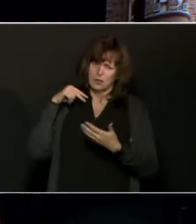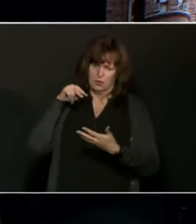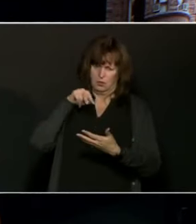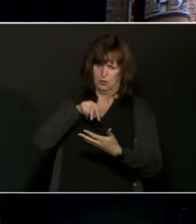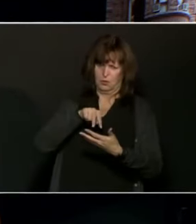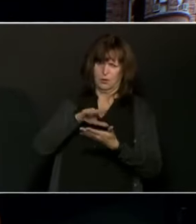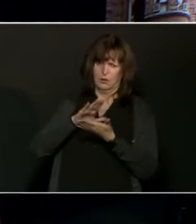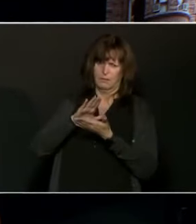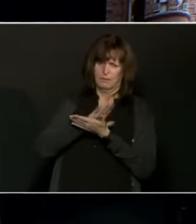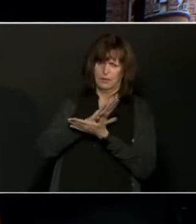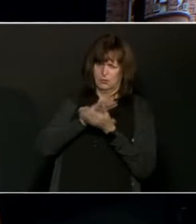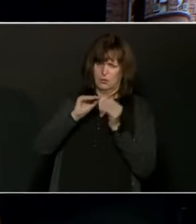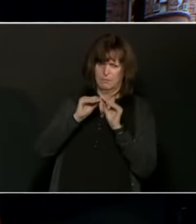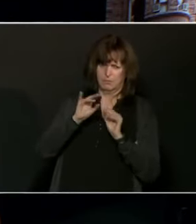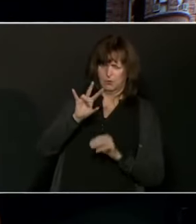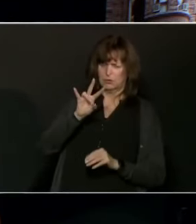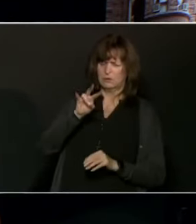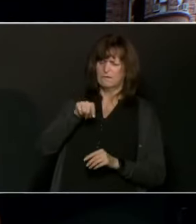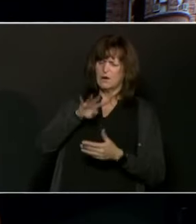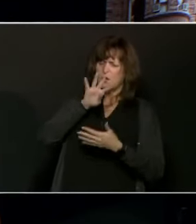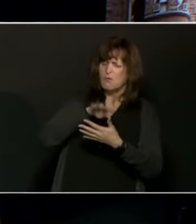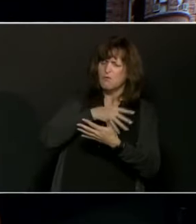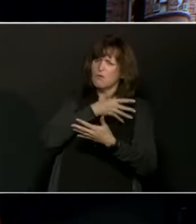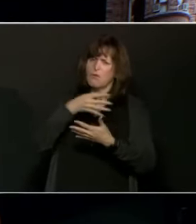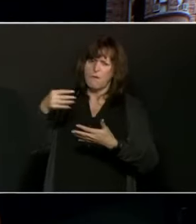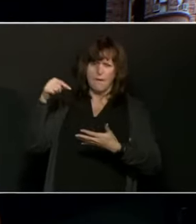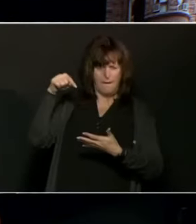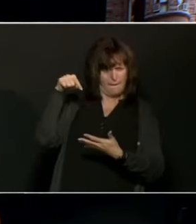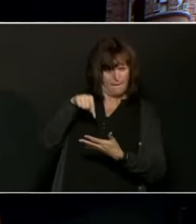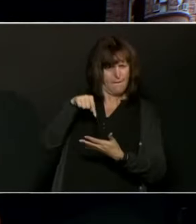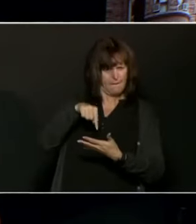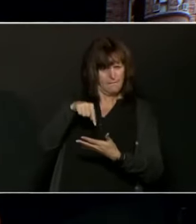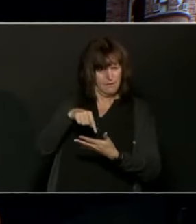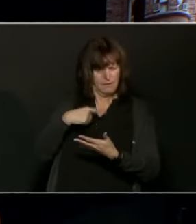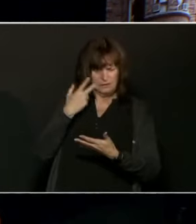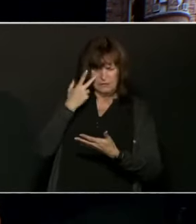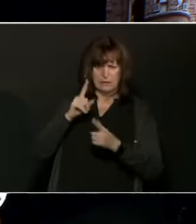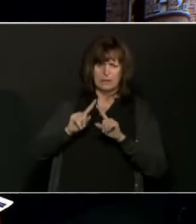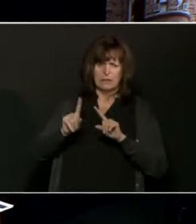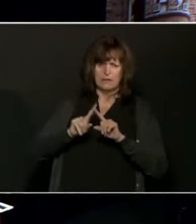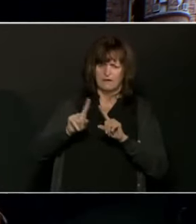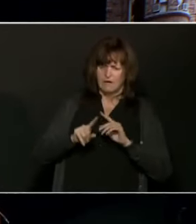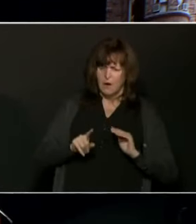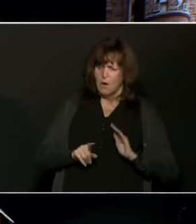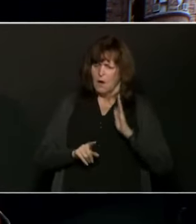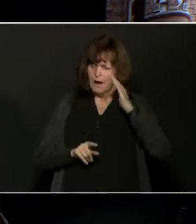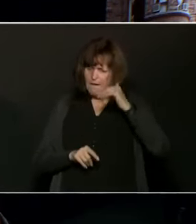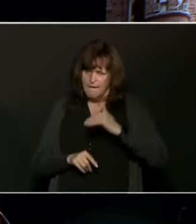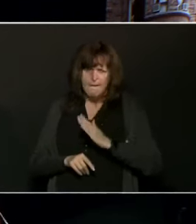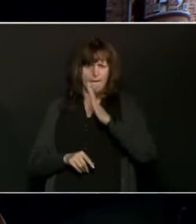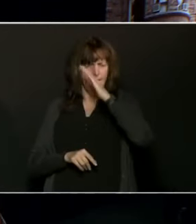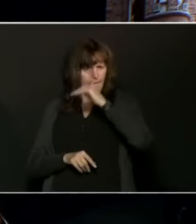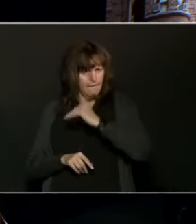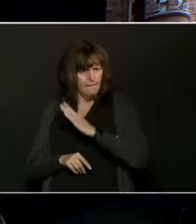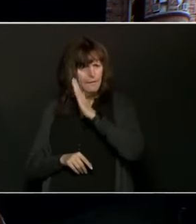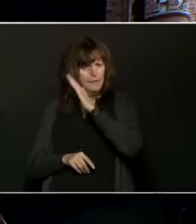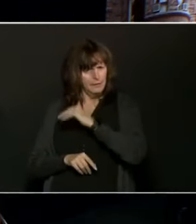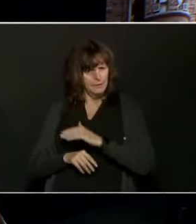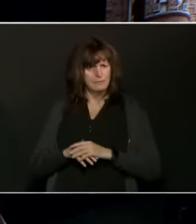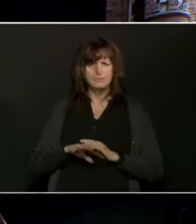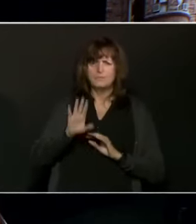LOOKING TO ASK ABOUT THE GRAPH